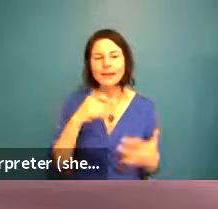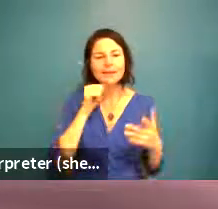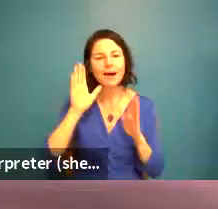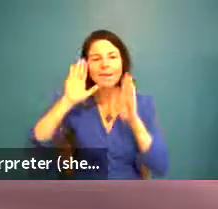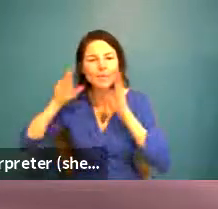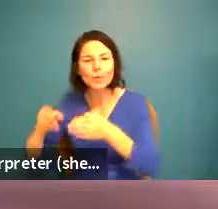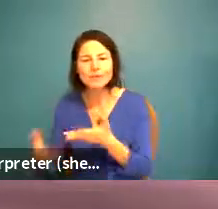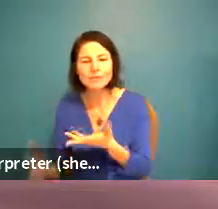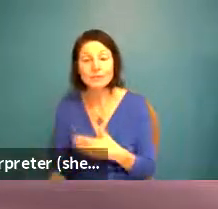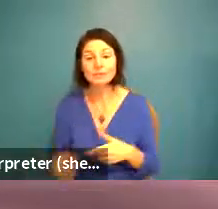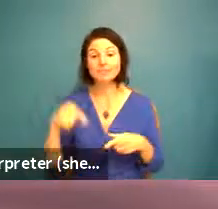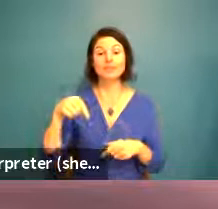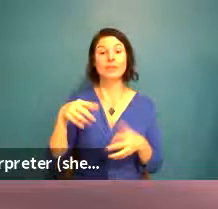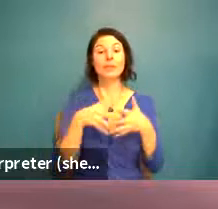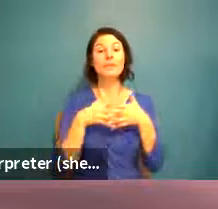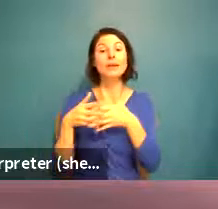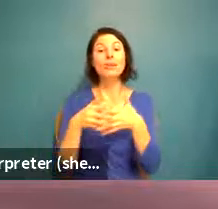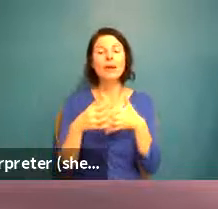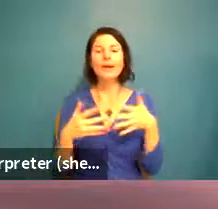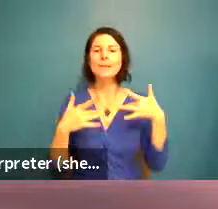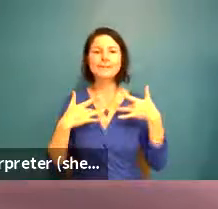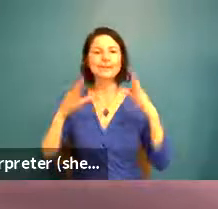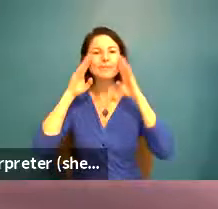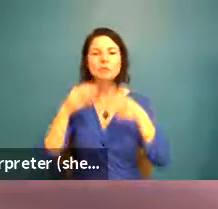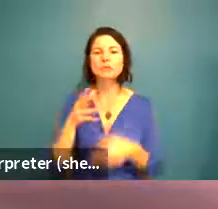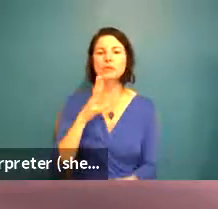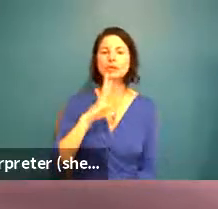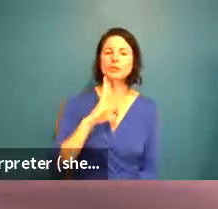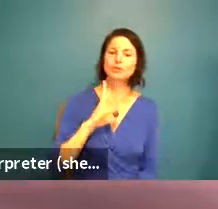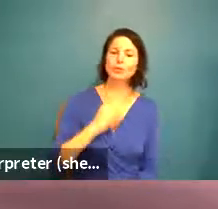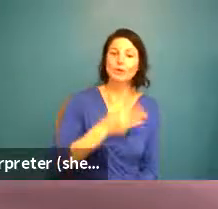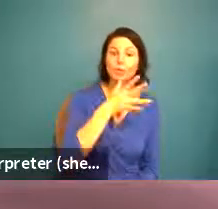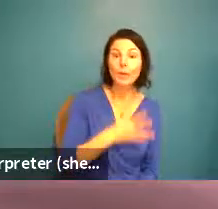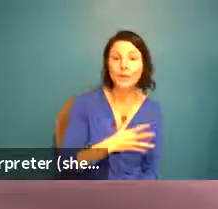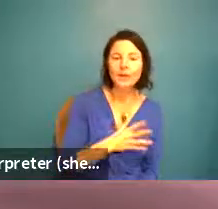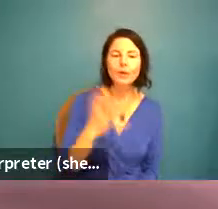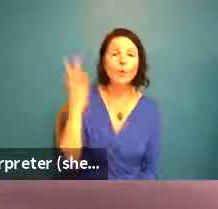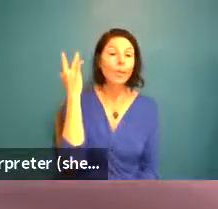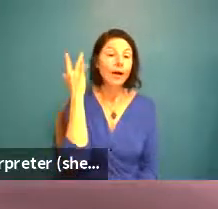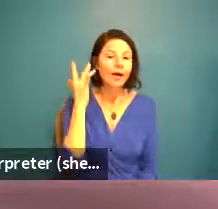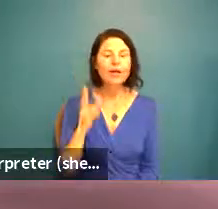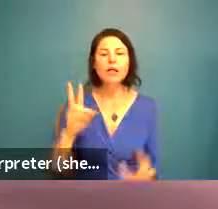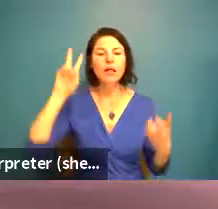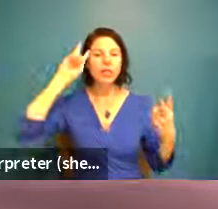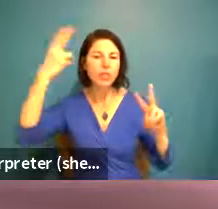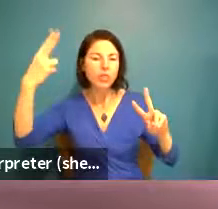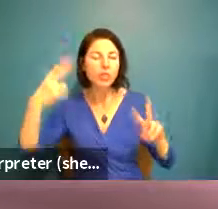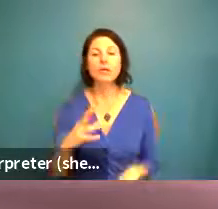America, we tend to focus on transgender woman because there is this misconception that transgender women are really men in